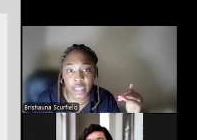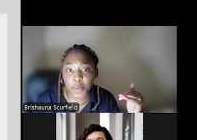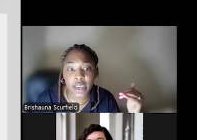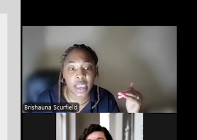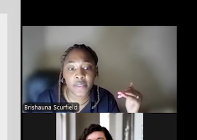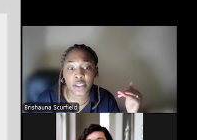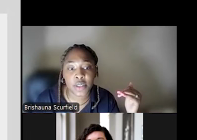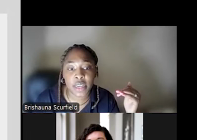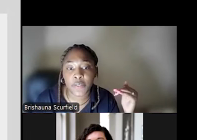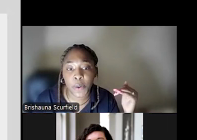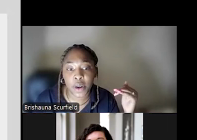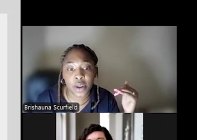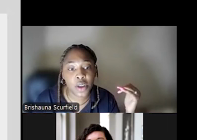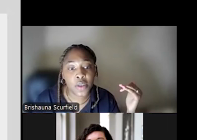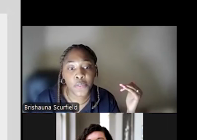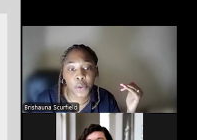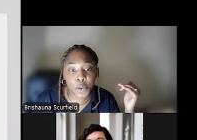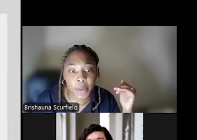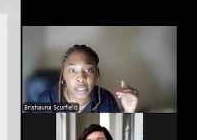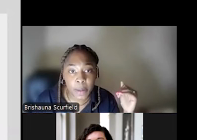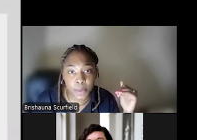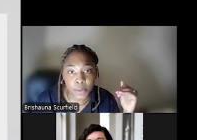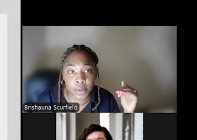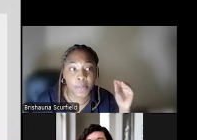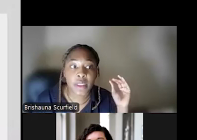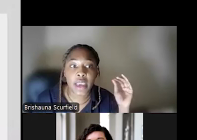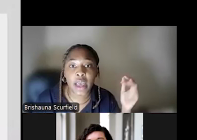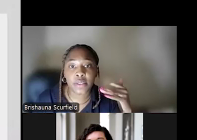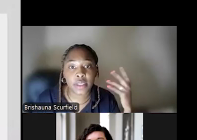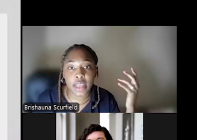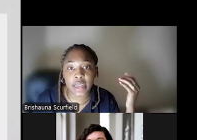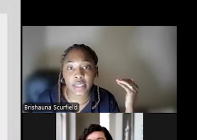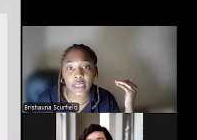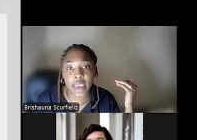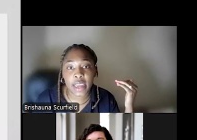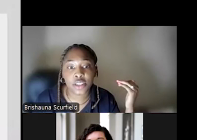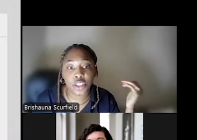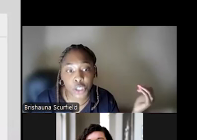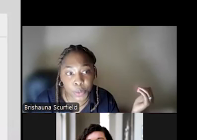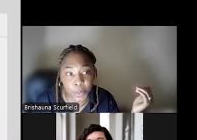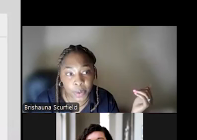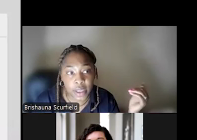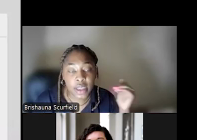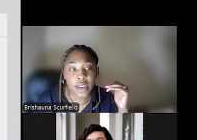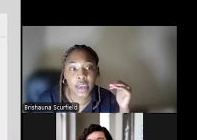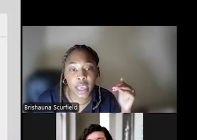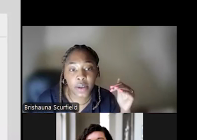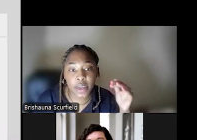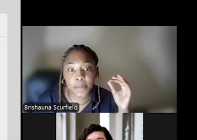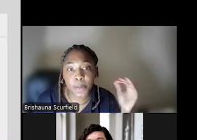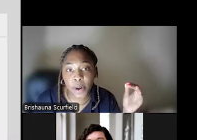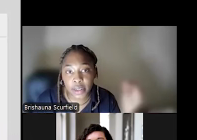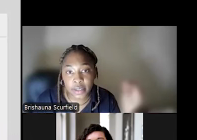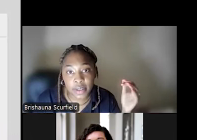And we could even do this for food group examples. And I'll select heading two. Now, it's important